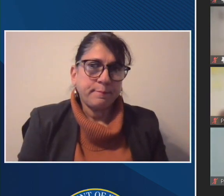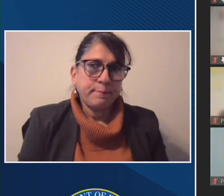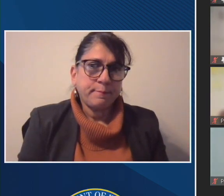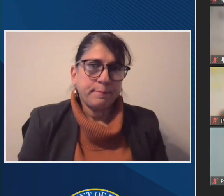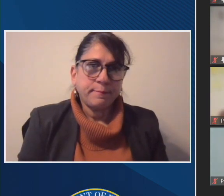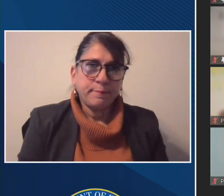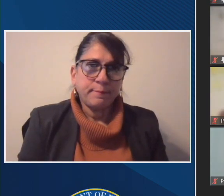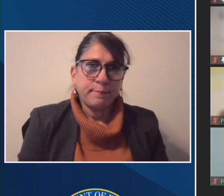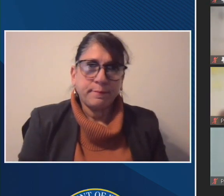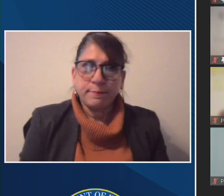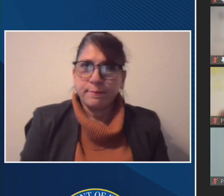Greg?